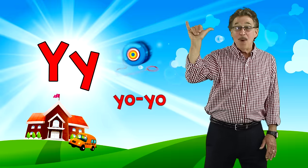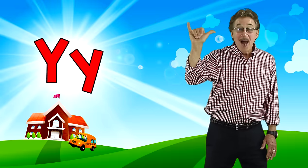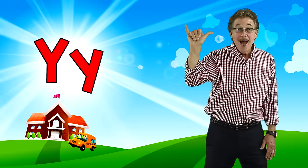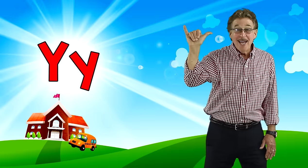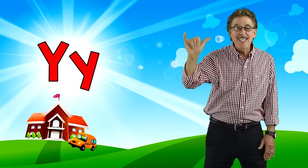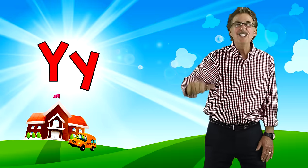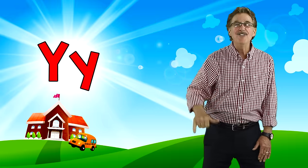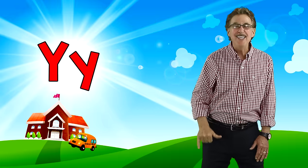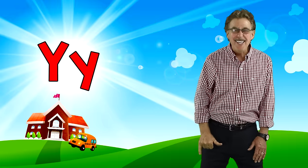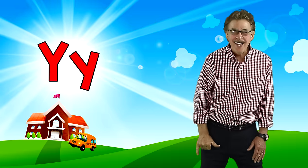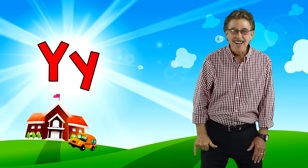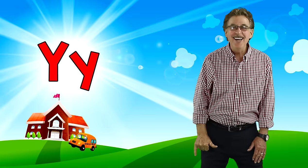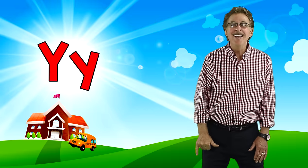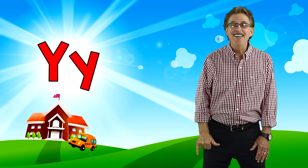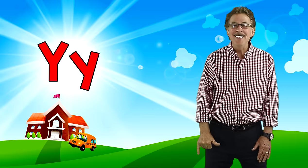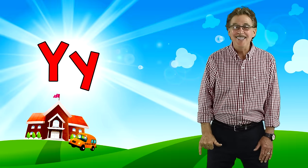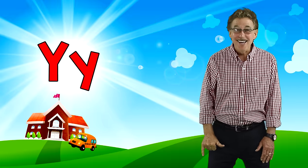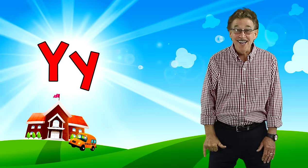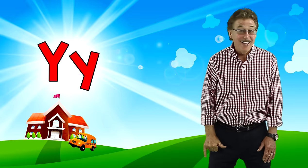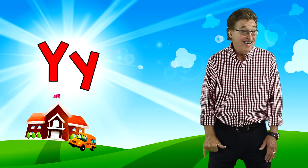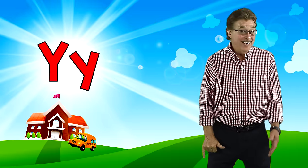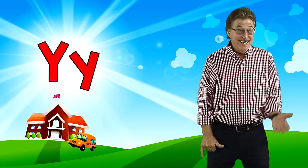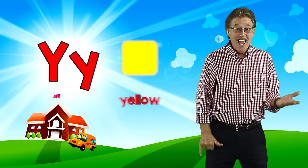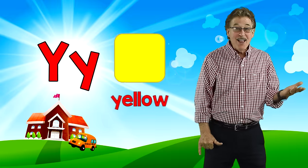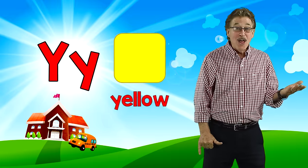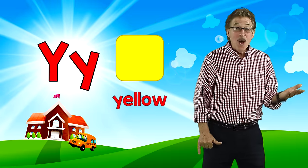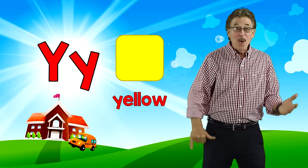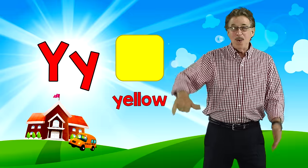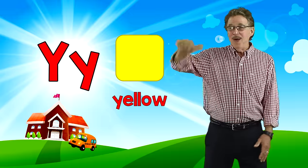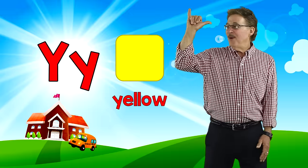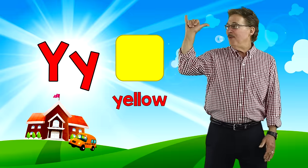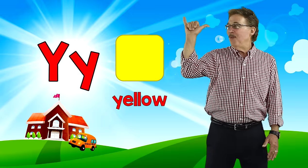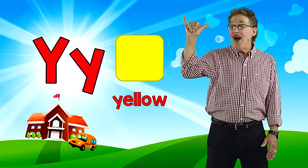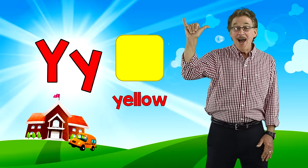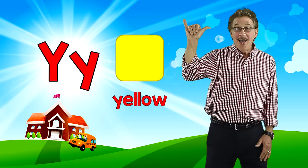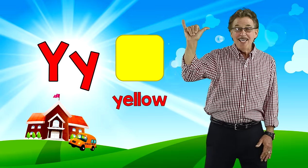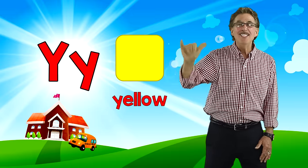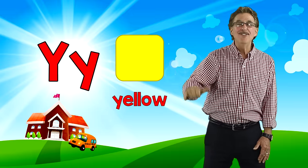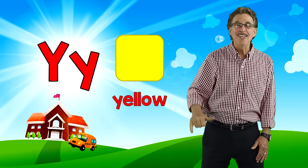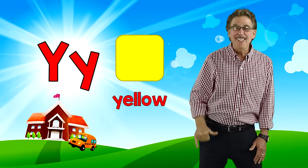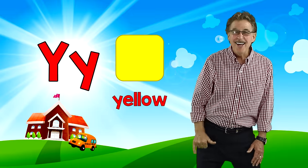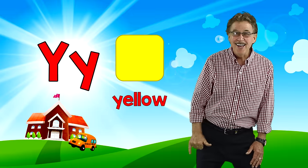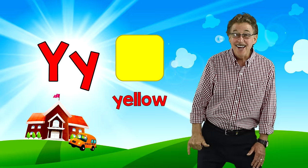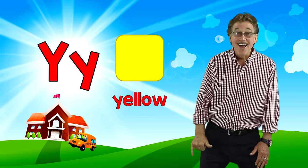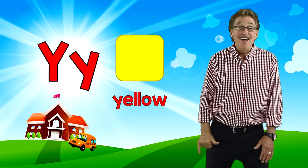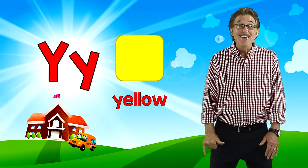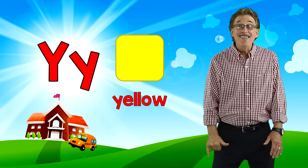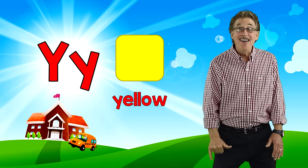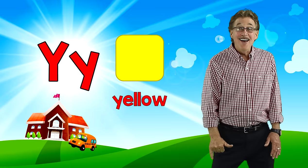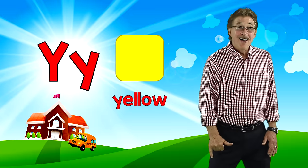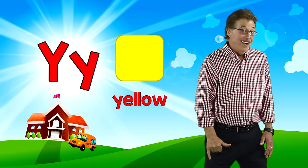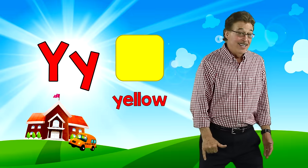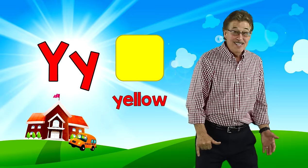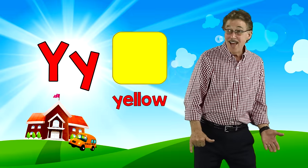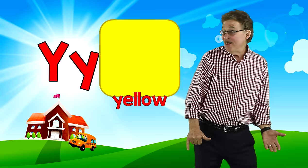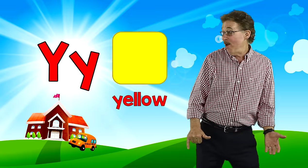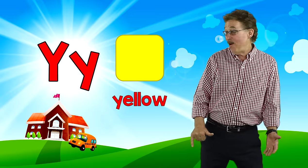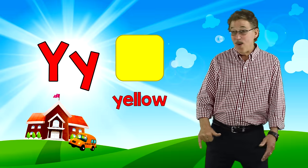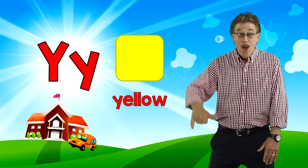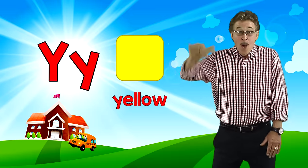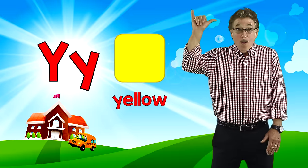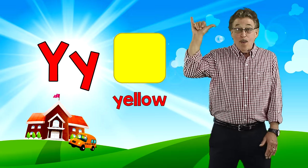Y is for /y/ /y/ yellow